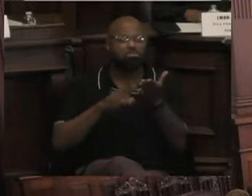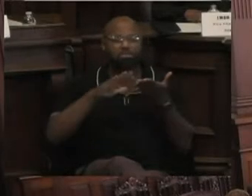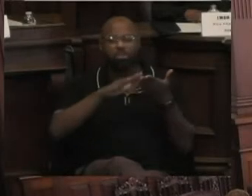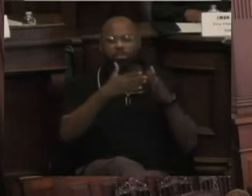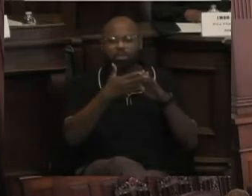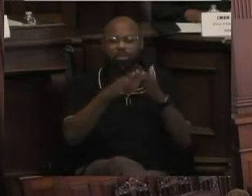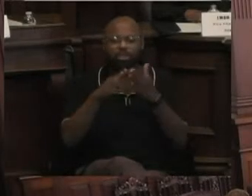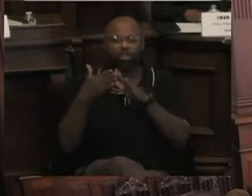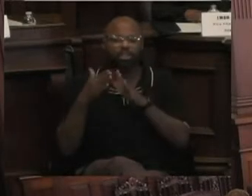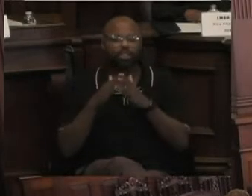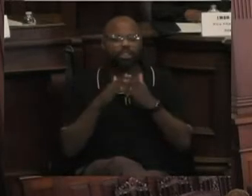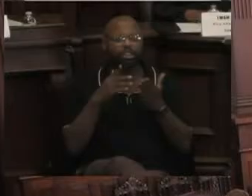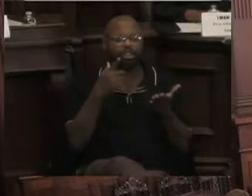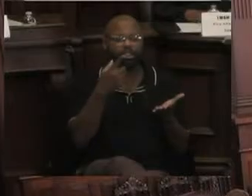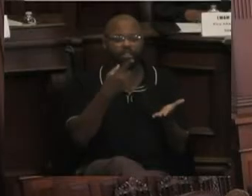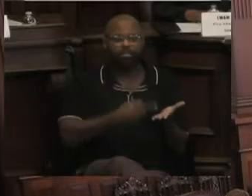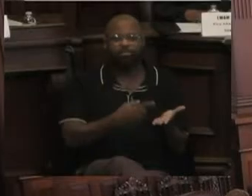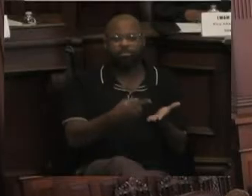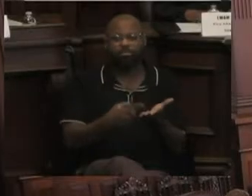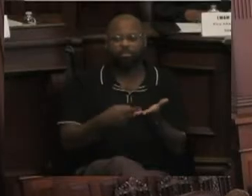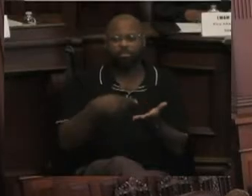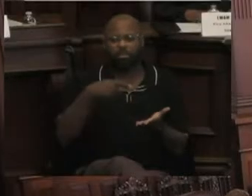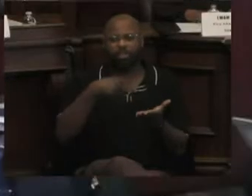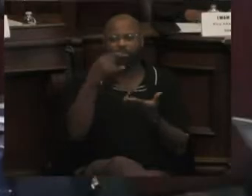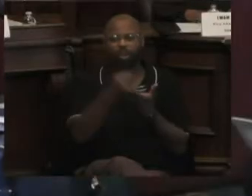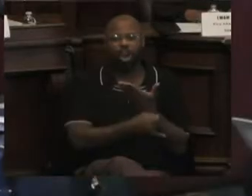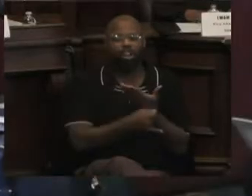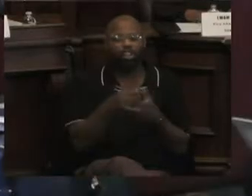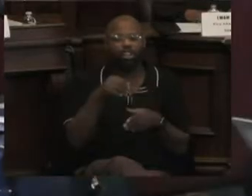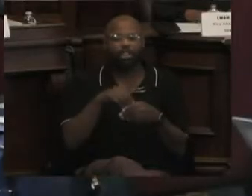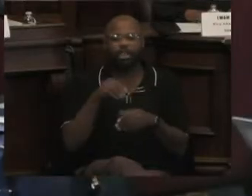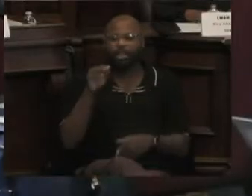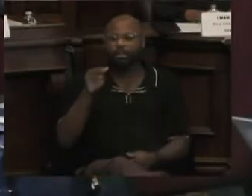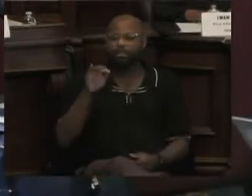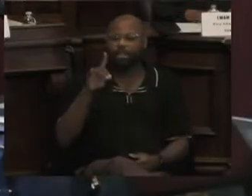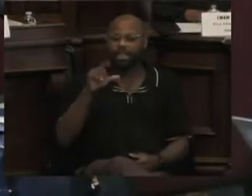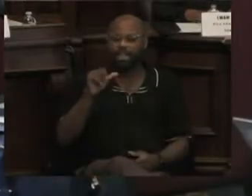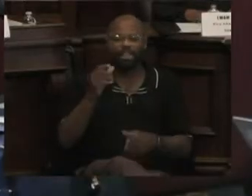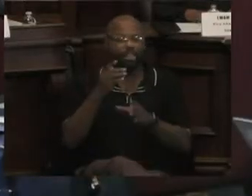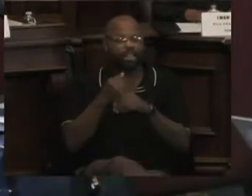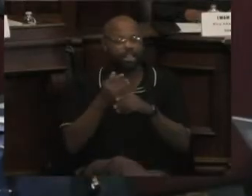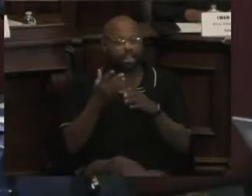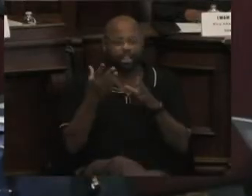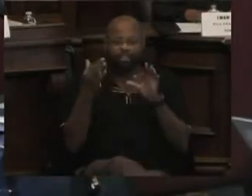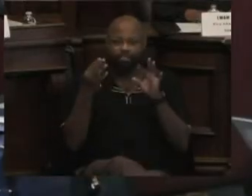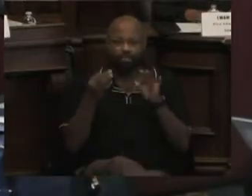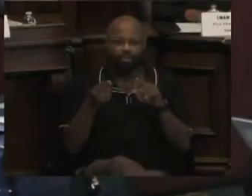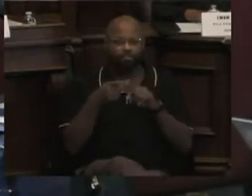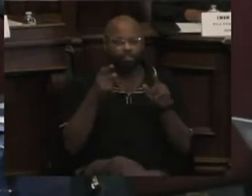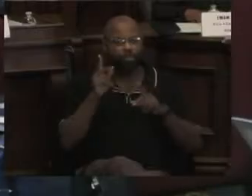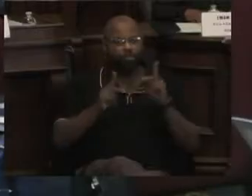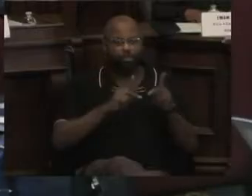public input period where we went around to the community